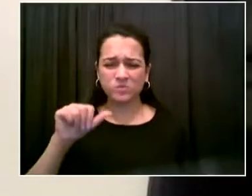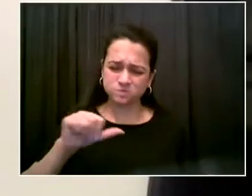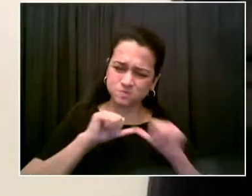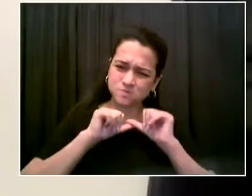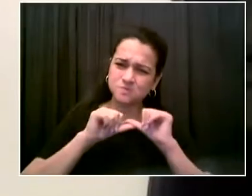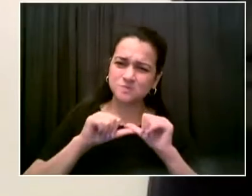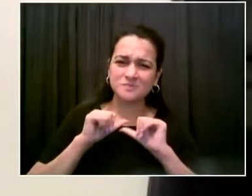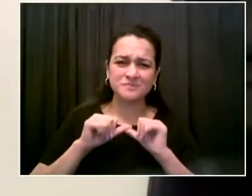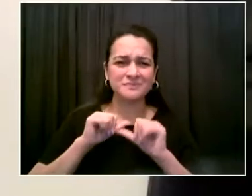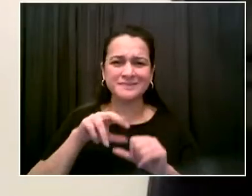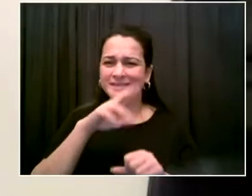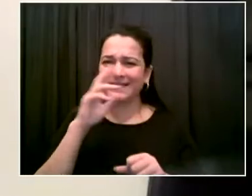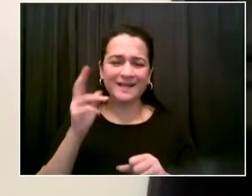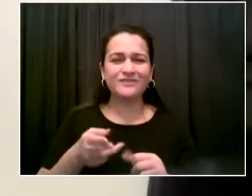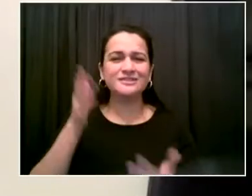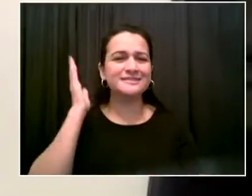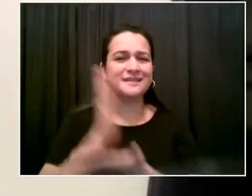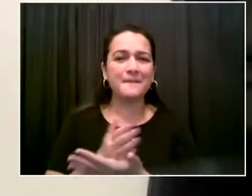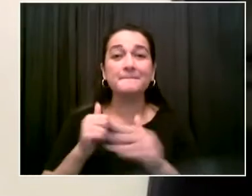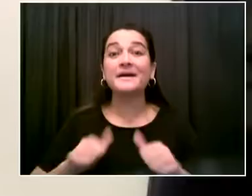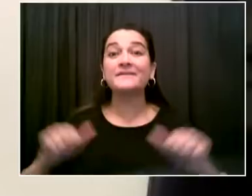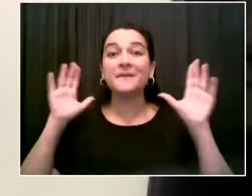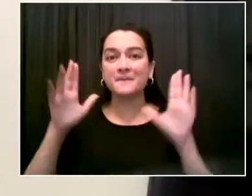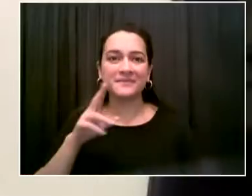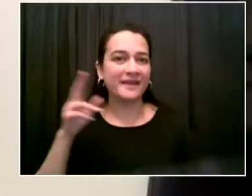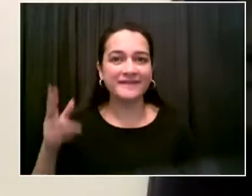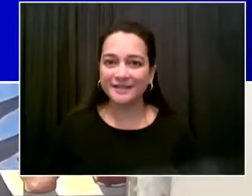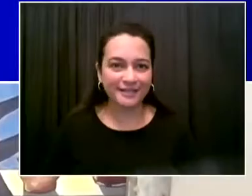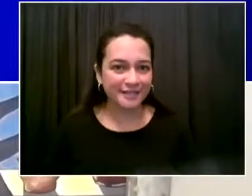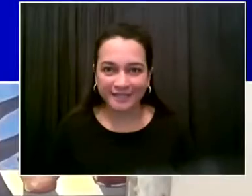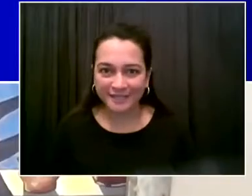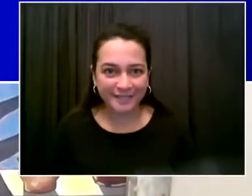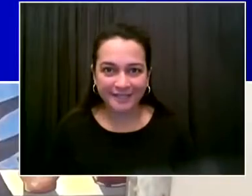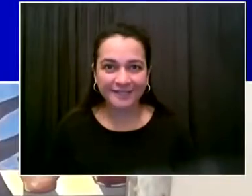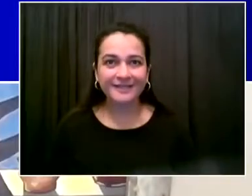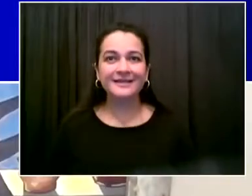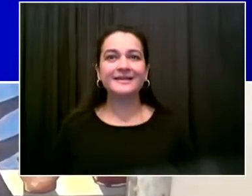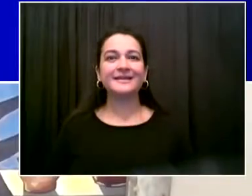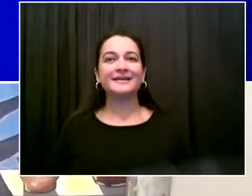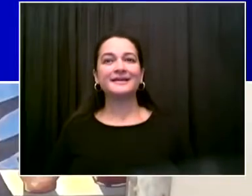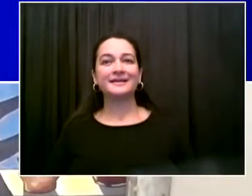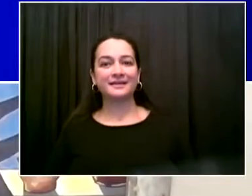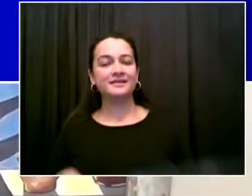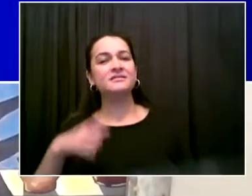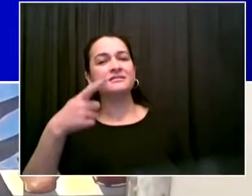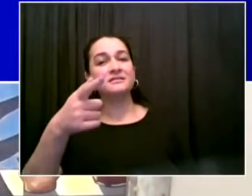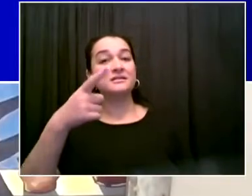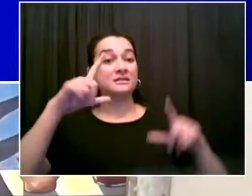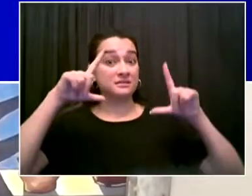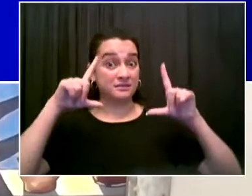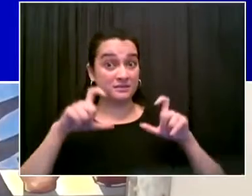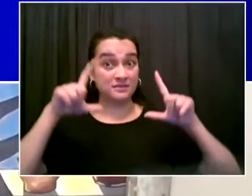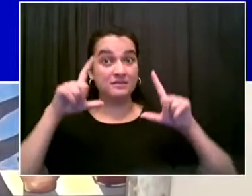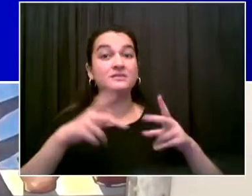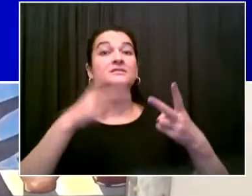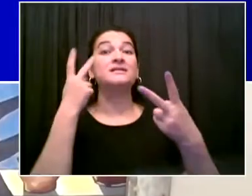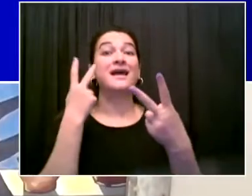HASHTAG, TAKE THOSE PICTURES, WE LOOK FORWARD TO SEEING YOU